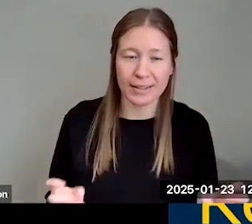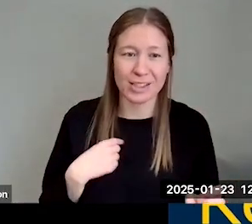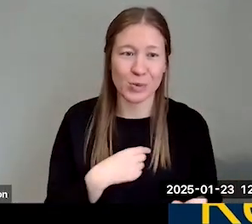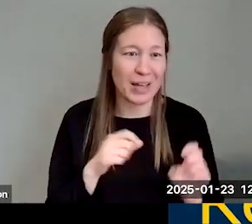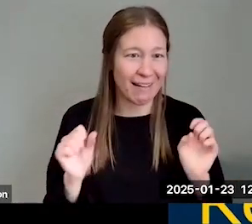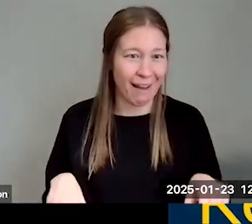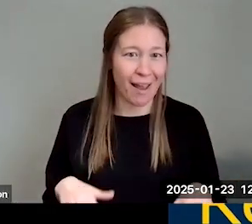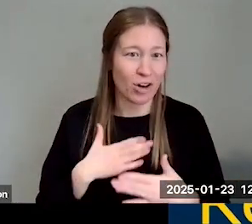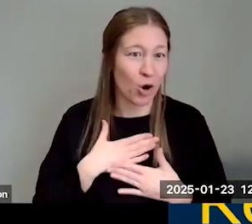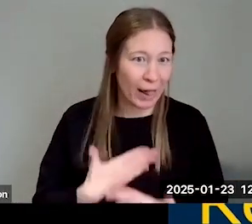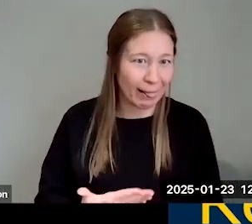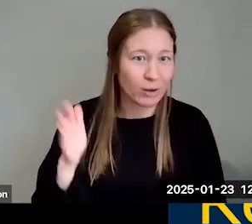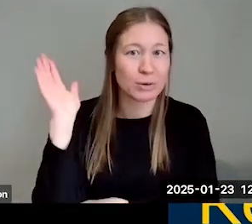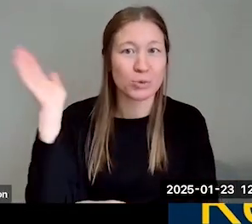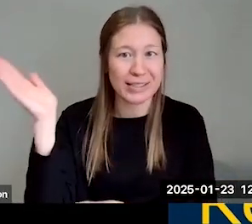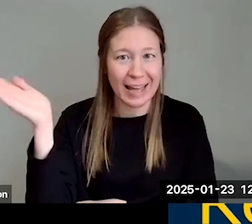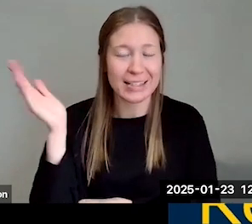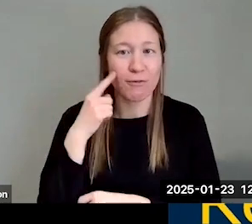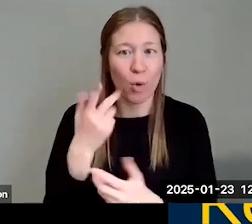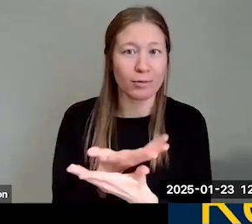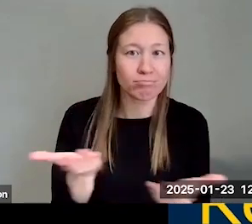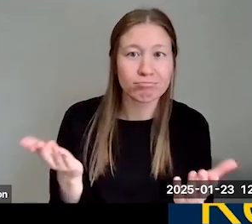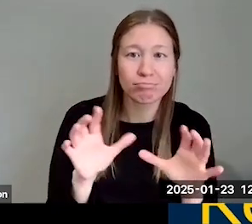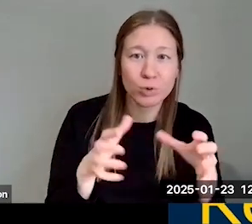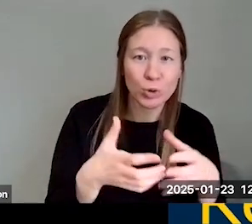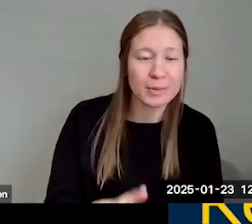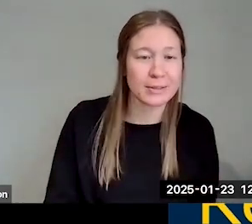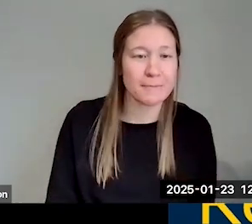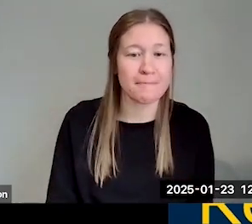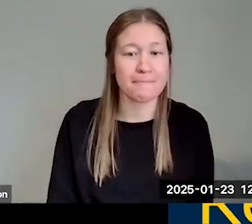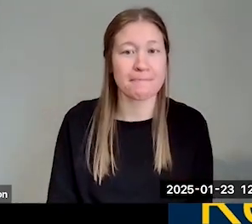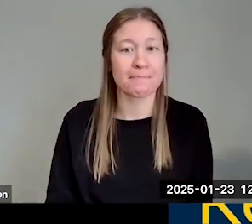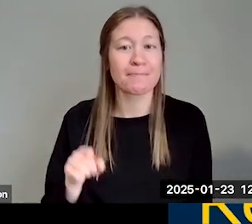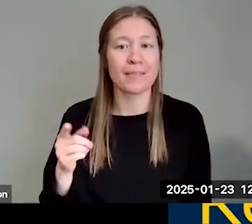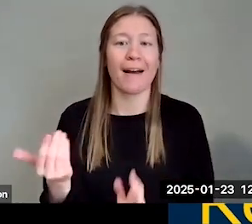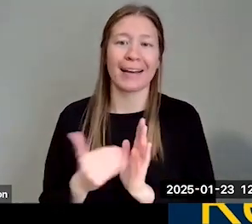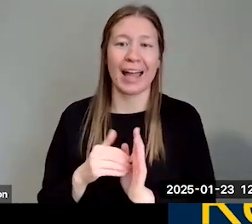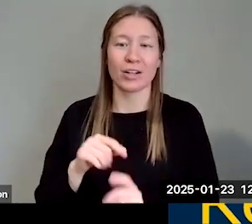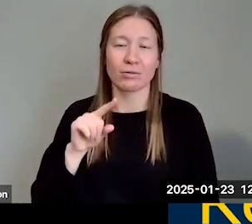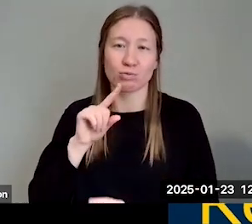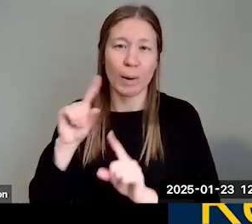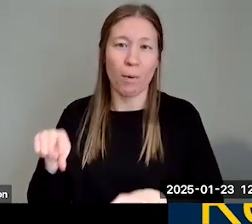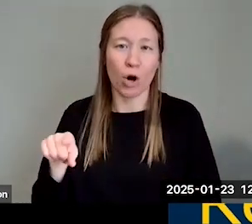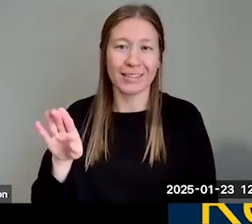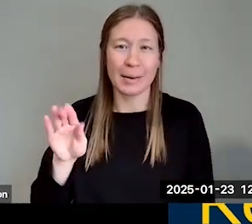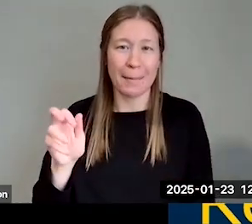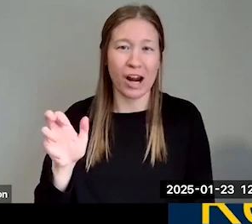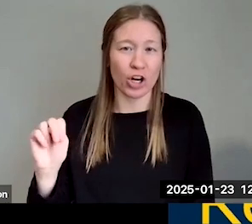and to your groups. And the Report Barrier to Access. Please, if you see inoperable door openers